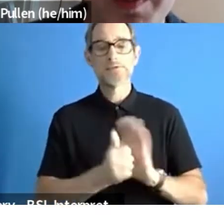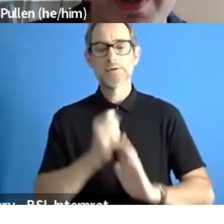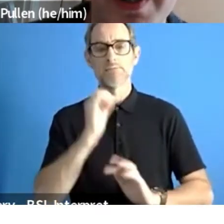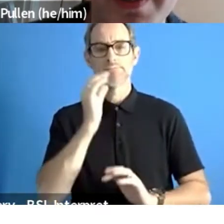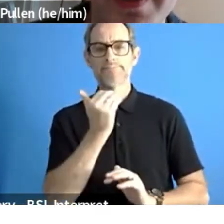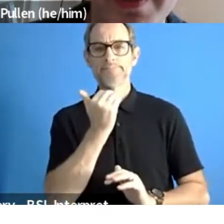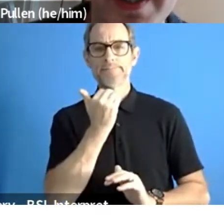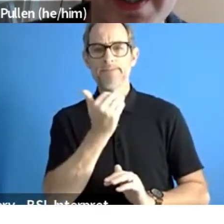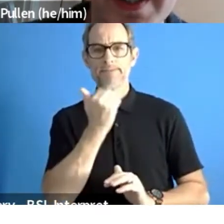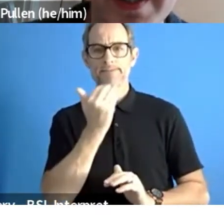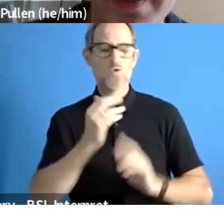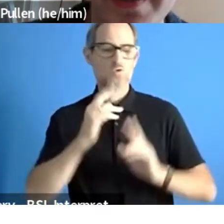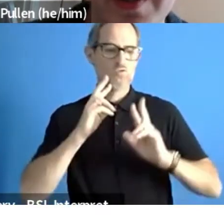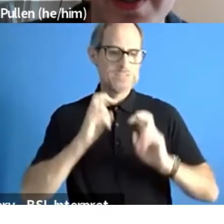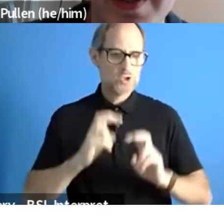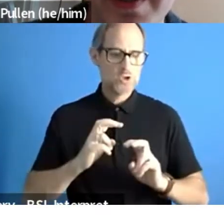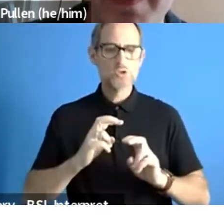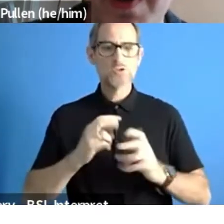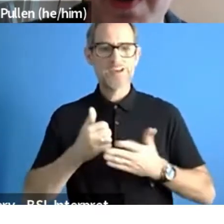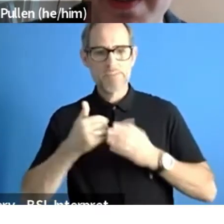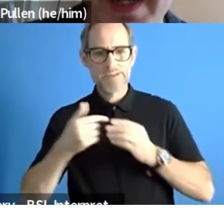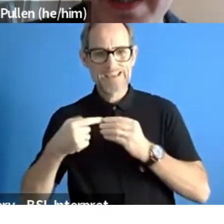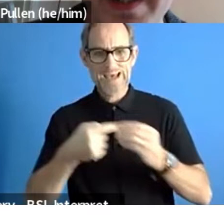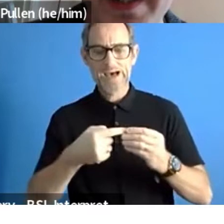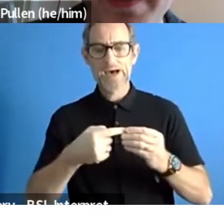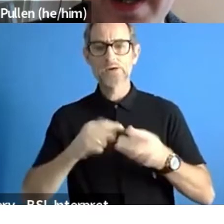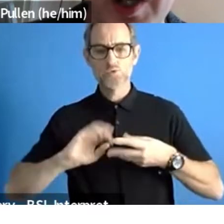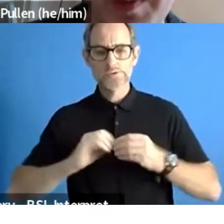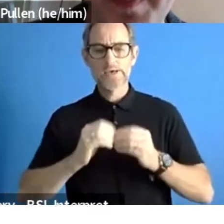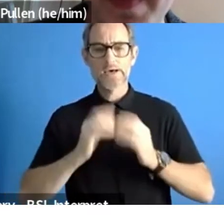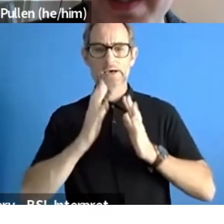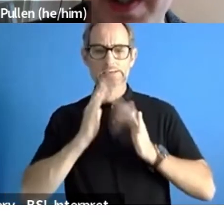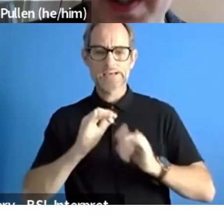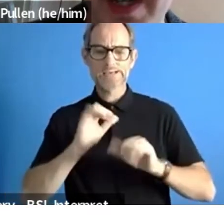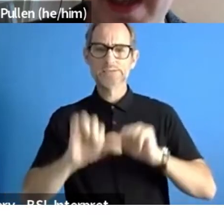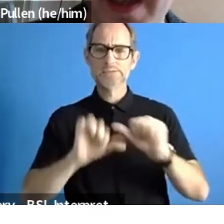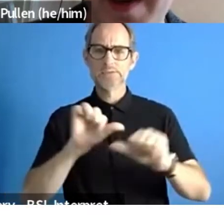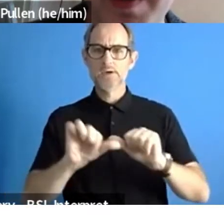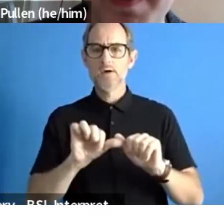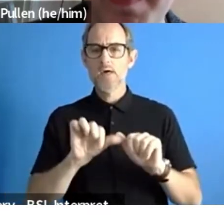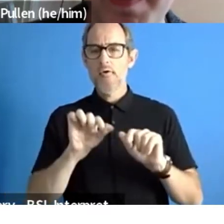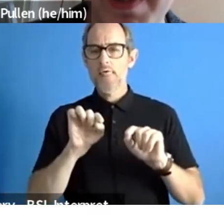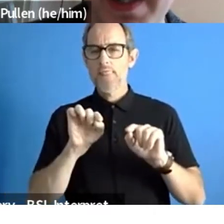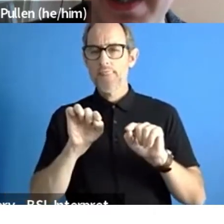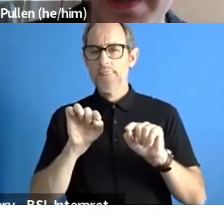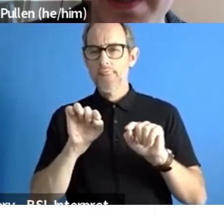to help guide and design and run the tests, so, again, that might be an